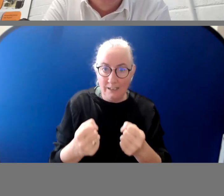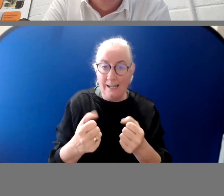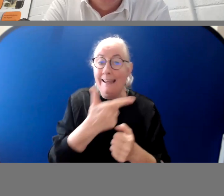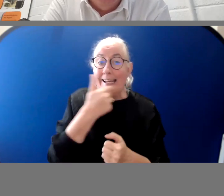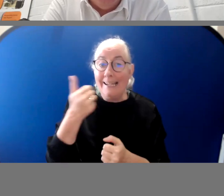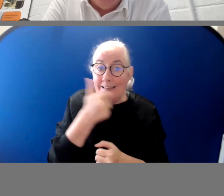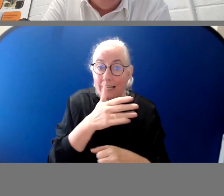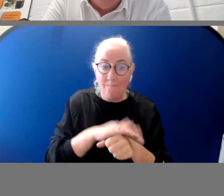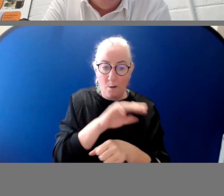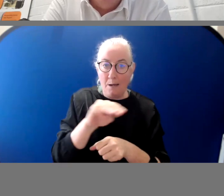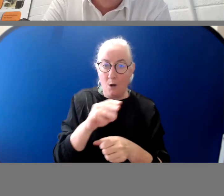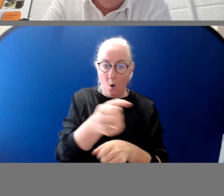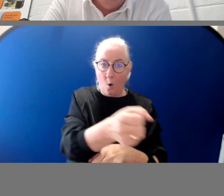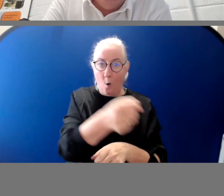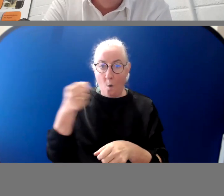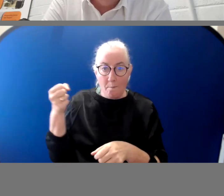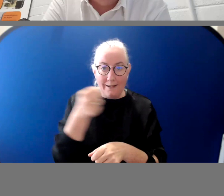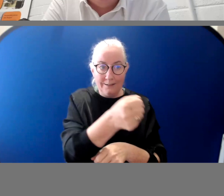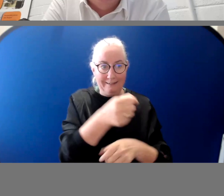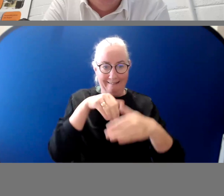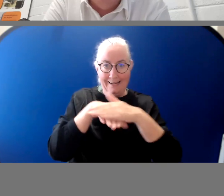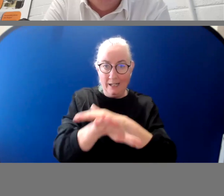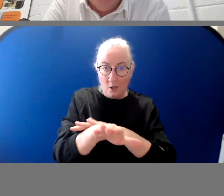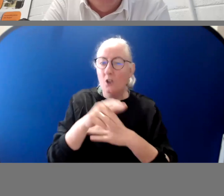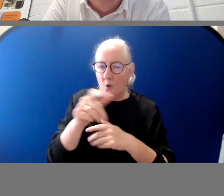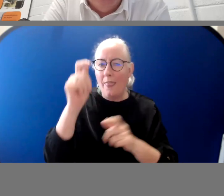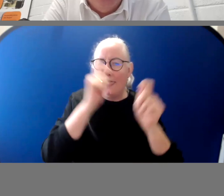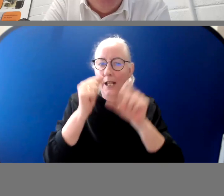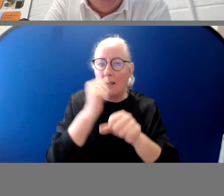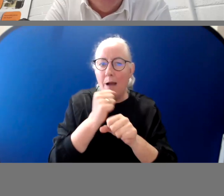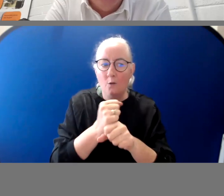the doors and get in but again consider your factors like your wind loads and your weather